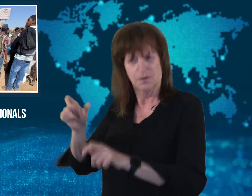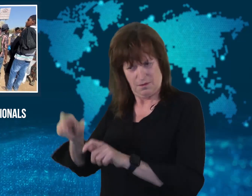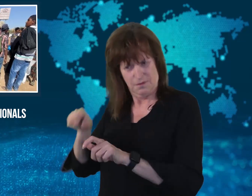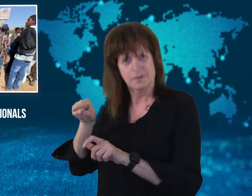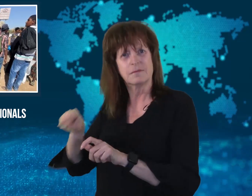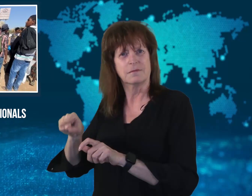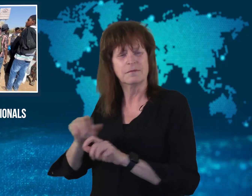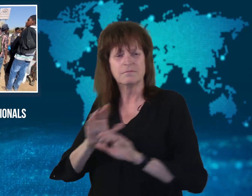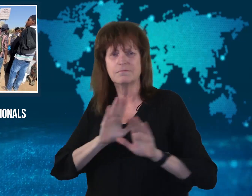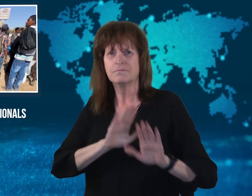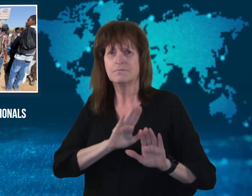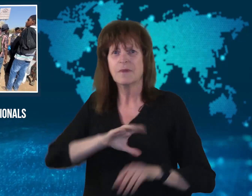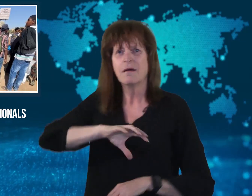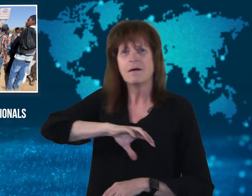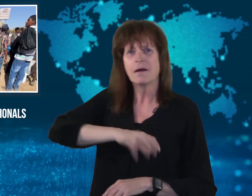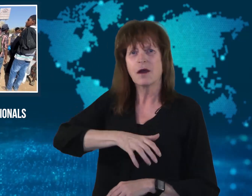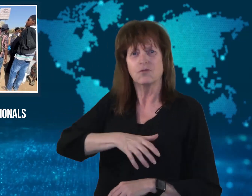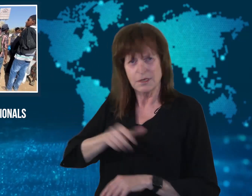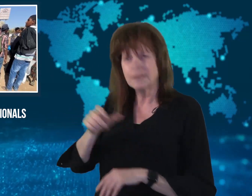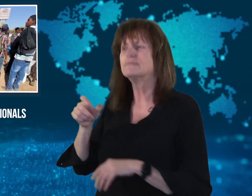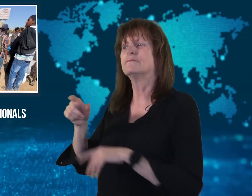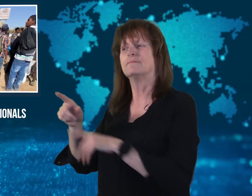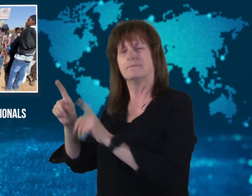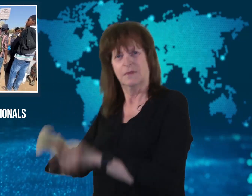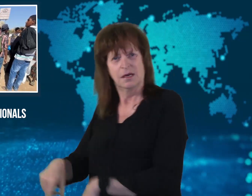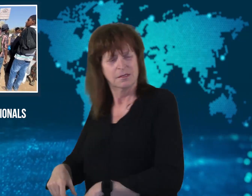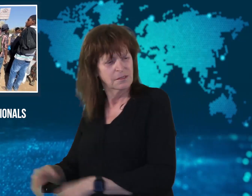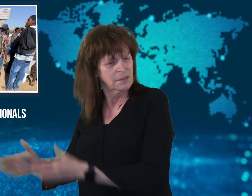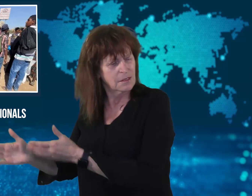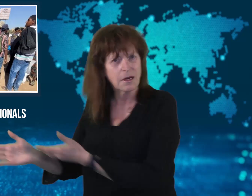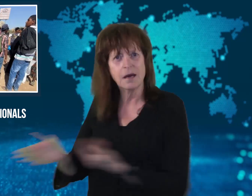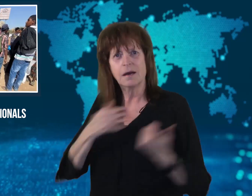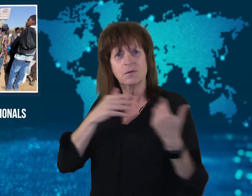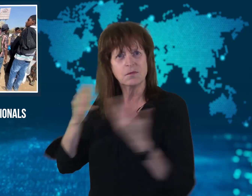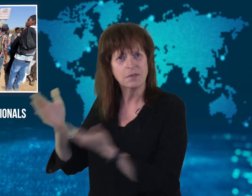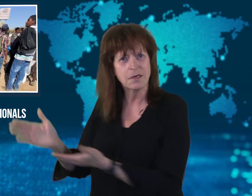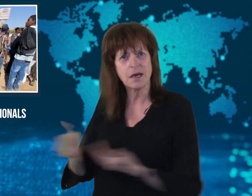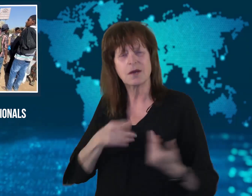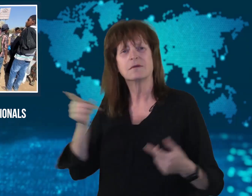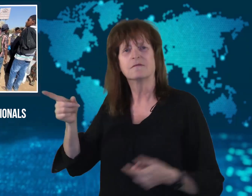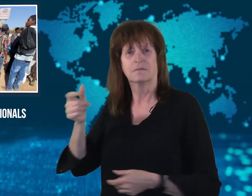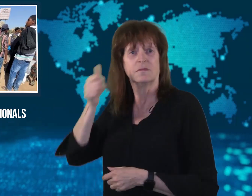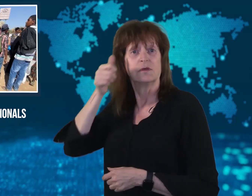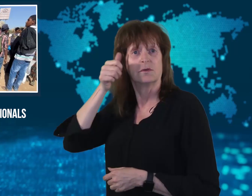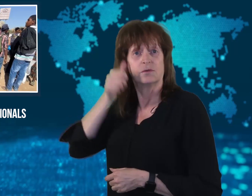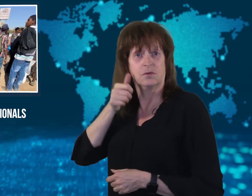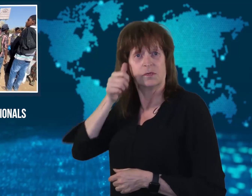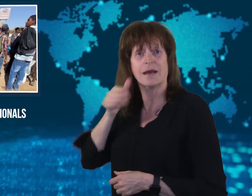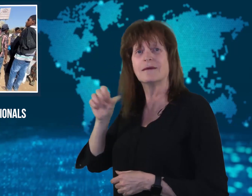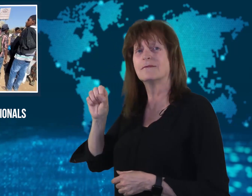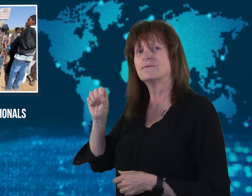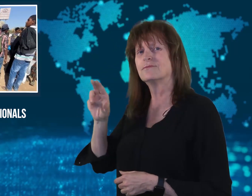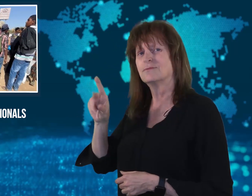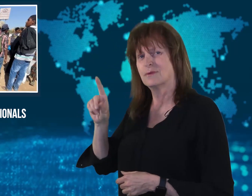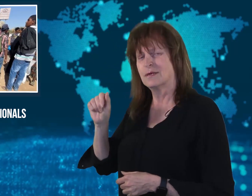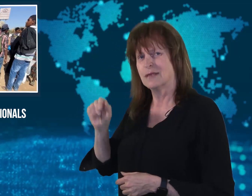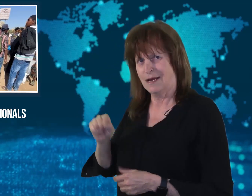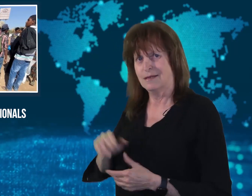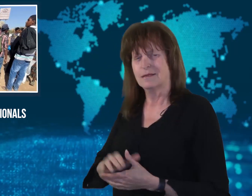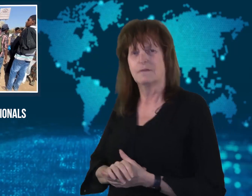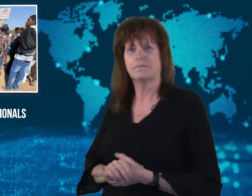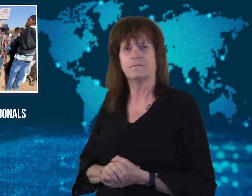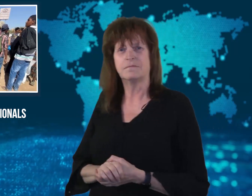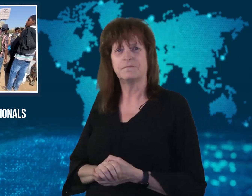its citizens from Sudan.